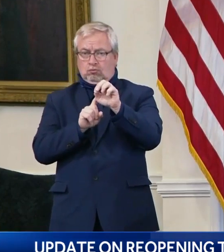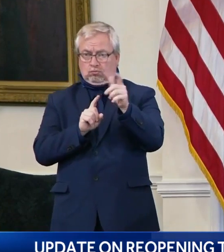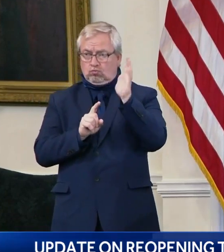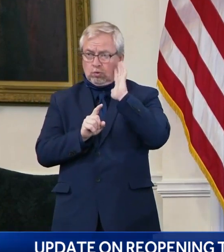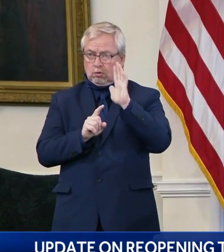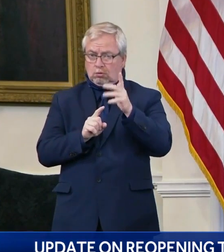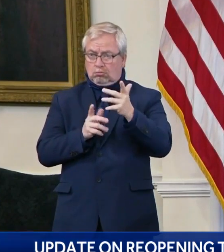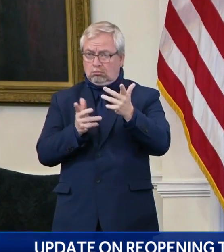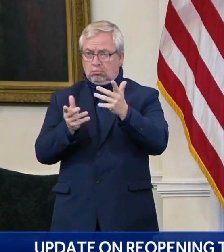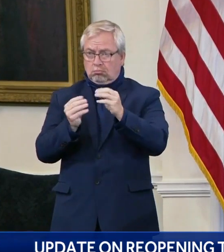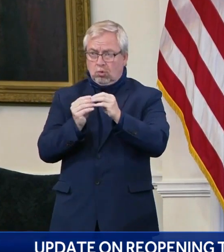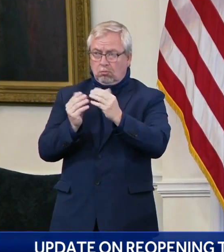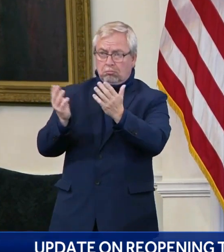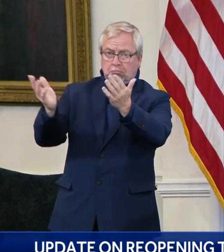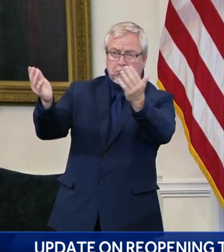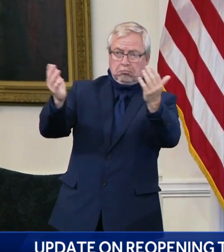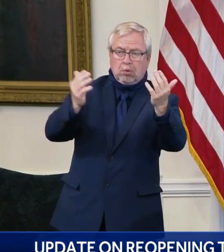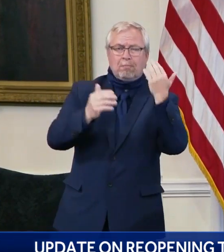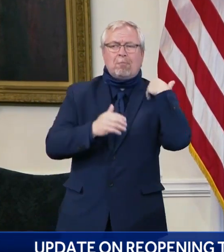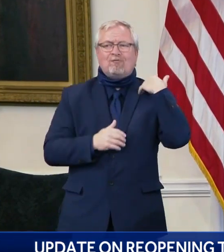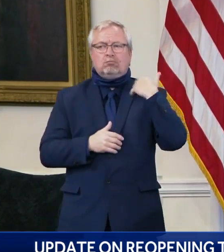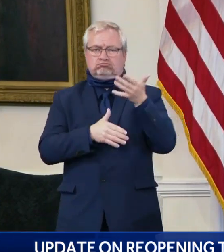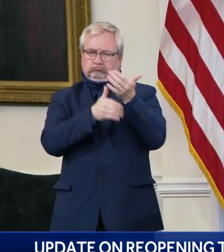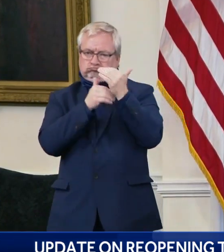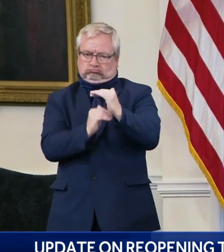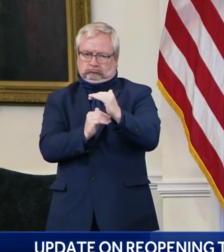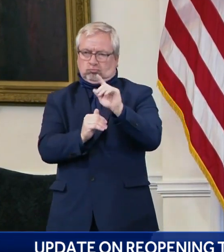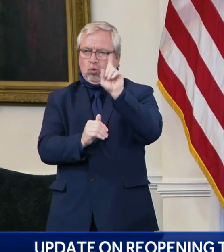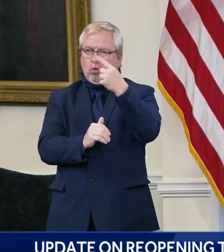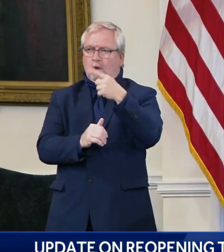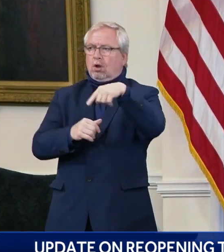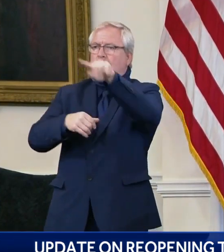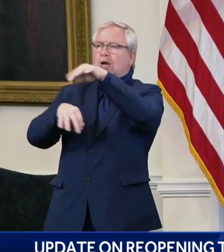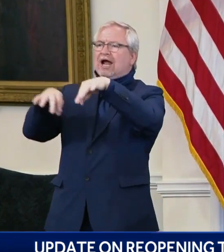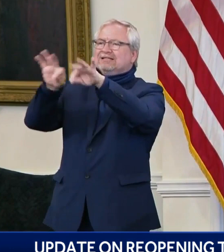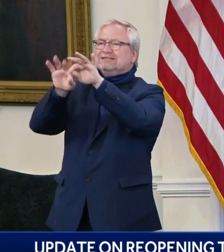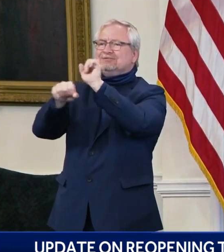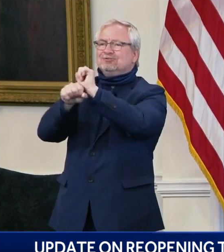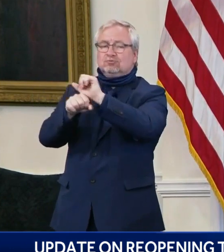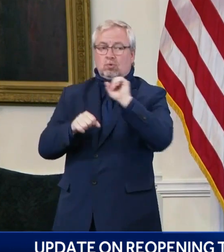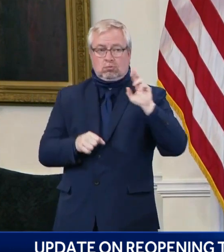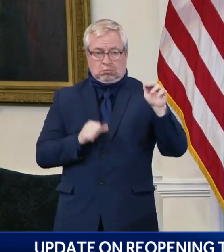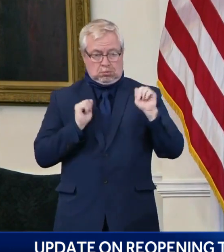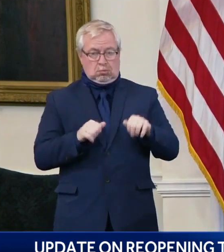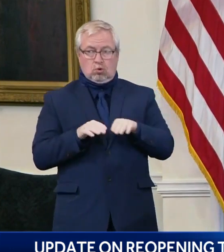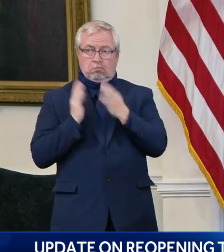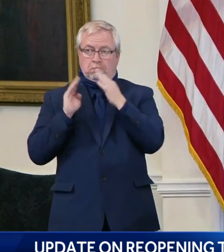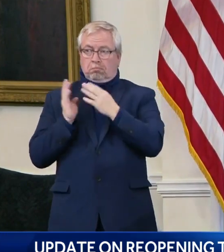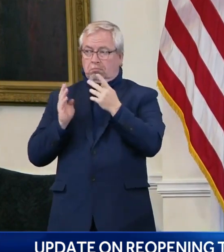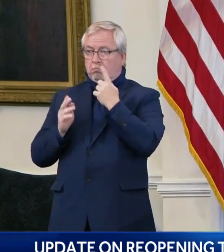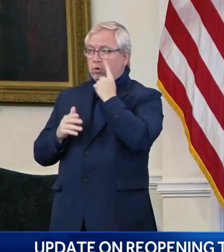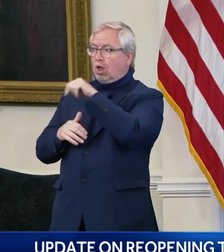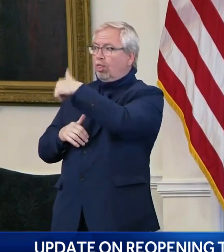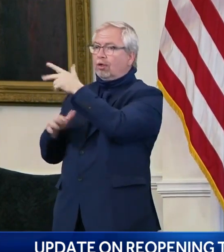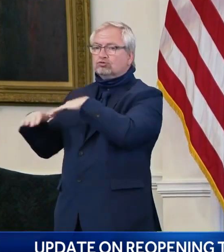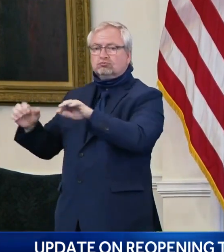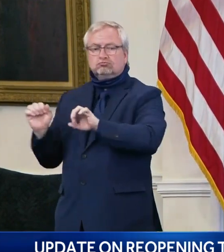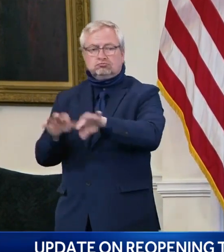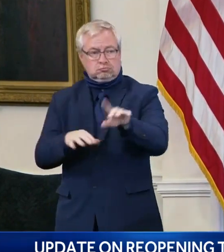WILL CHART CARRIAGE SERVICES BE EXPANDED -- CHILDCARE SERVICES BE EXPANDED?